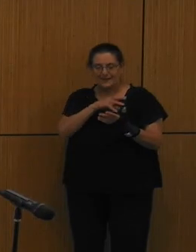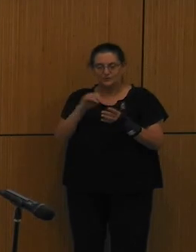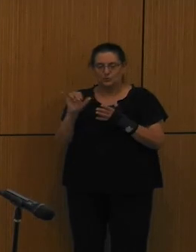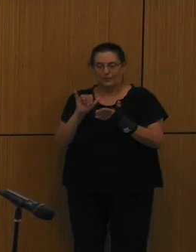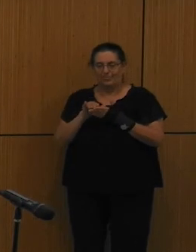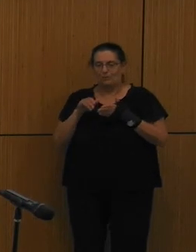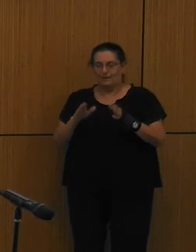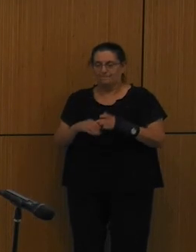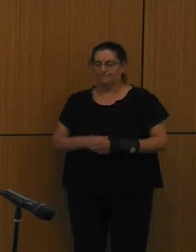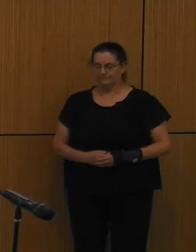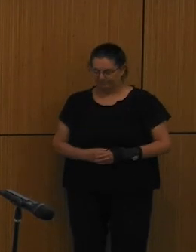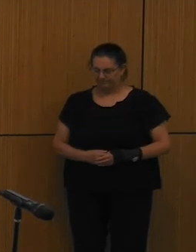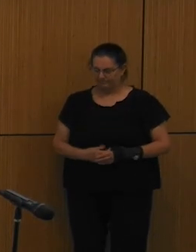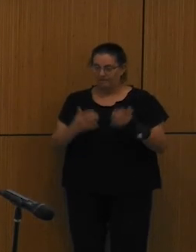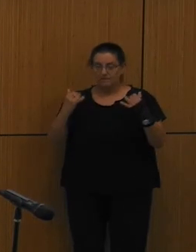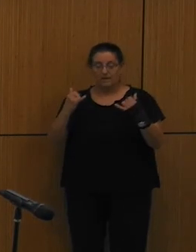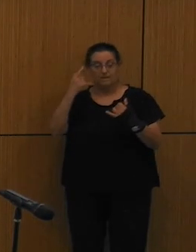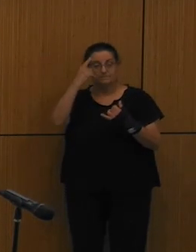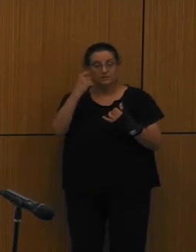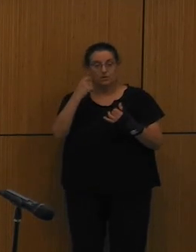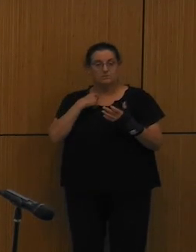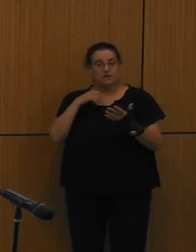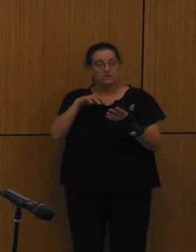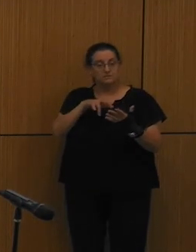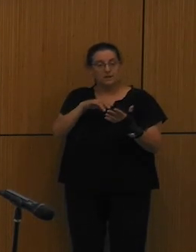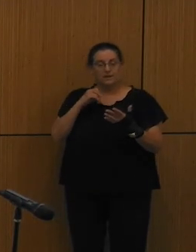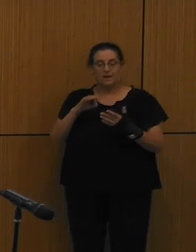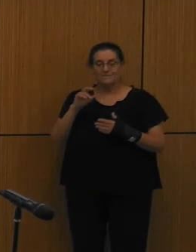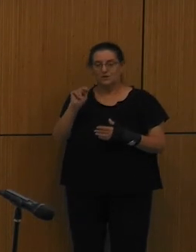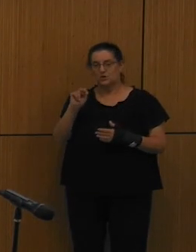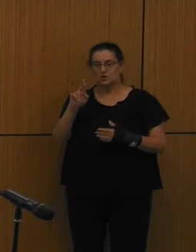now, because, you know, the study of neuroscience includes